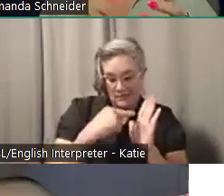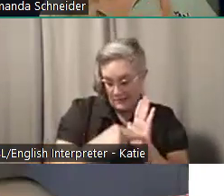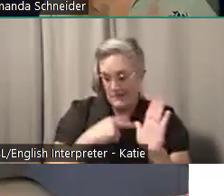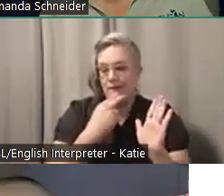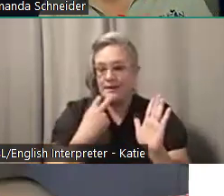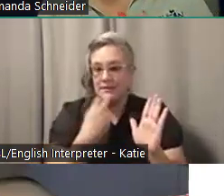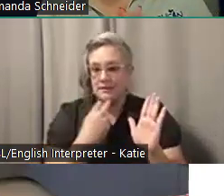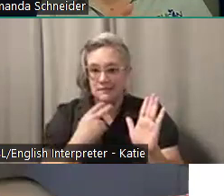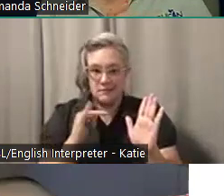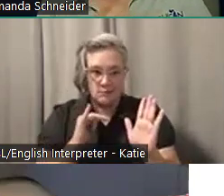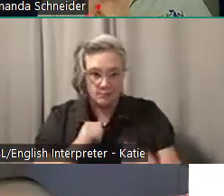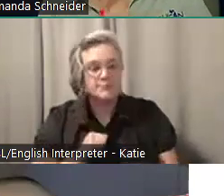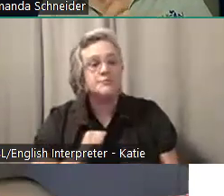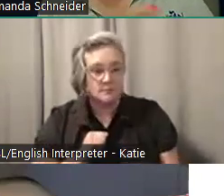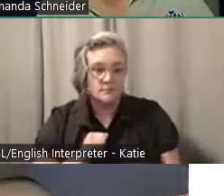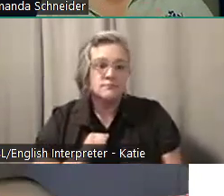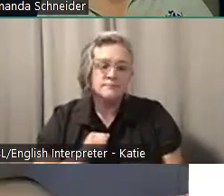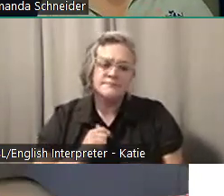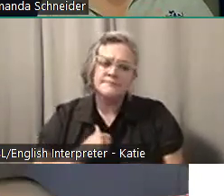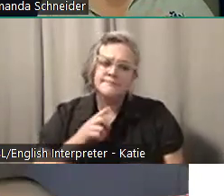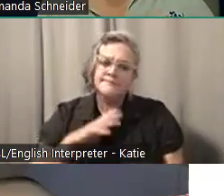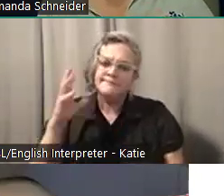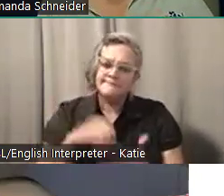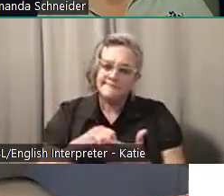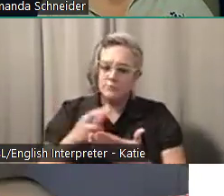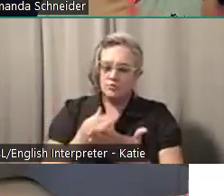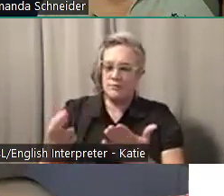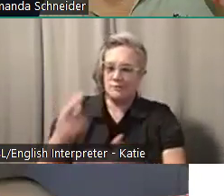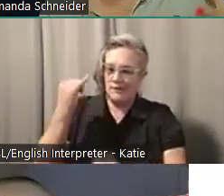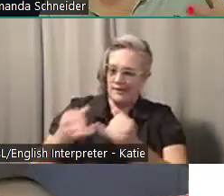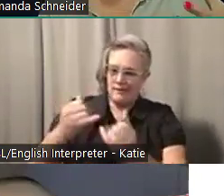Um, I've included in the resources a video, um, that shows